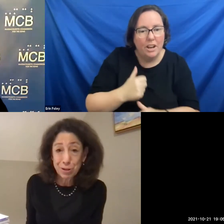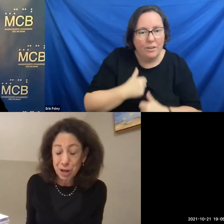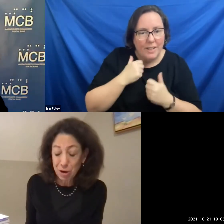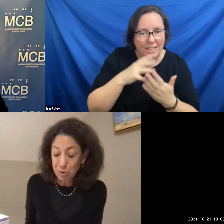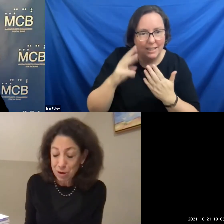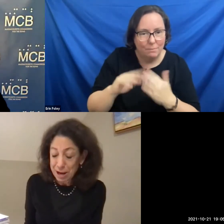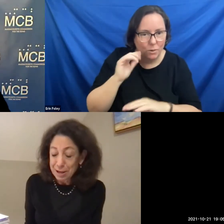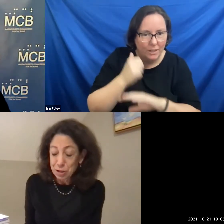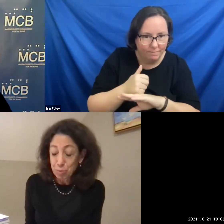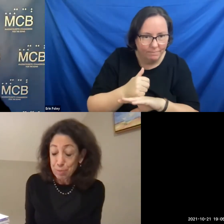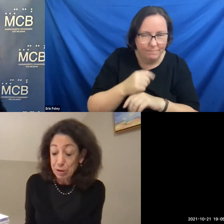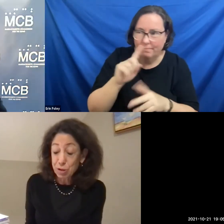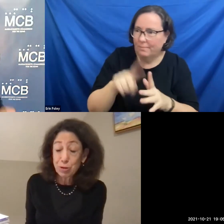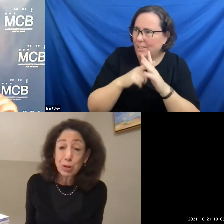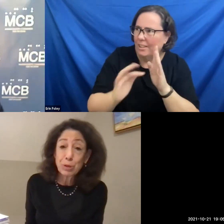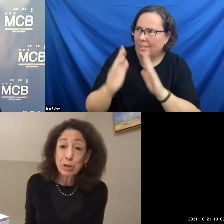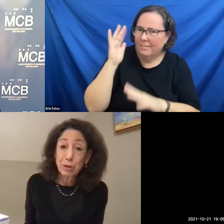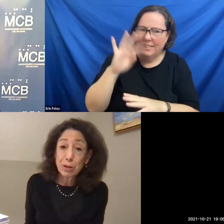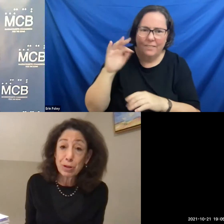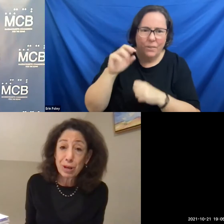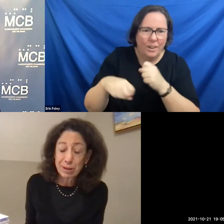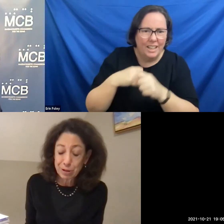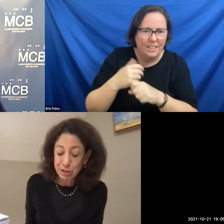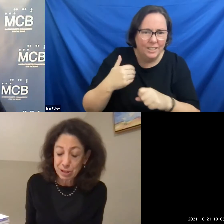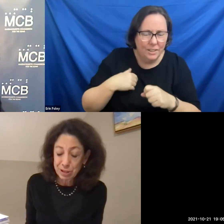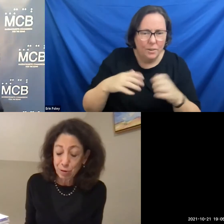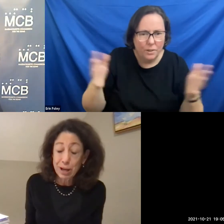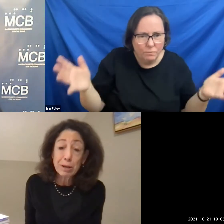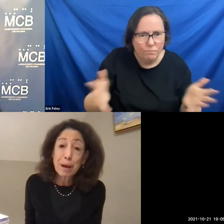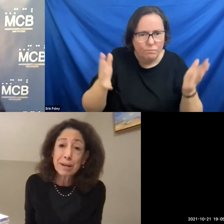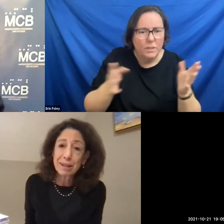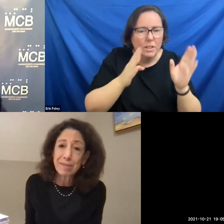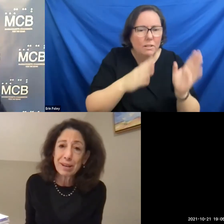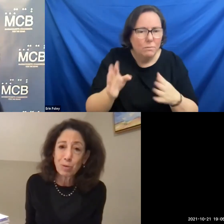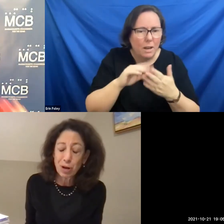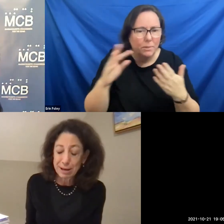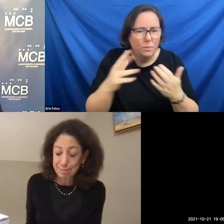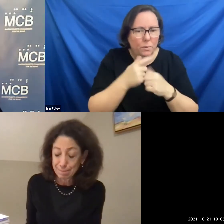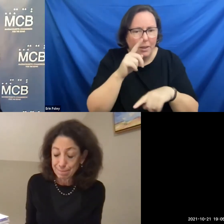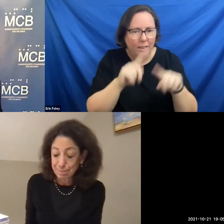ago to prepare students with diverse learning differences for independent living and working.